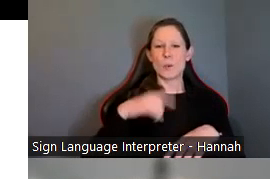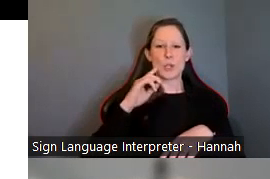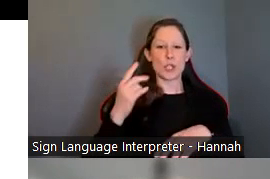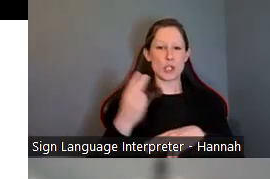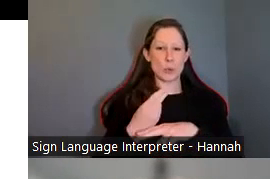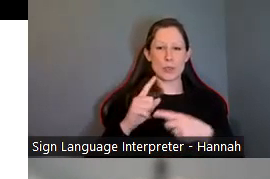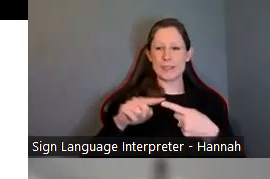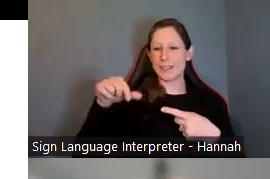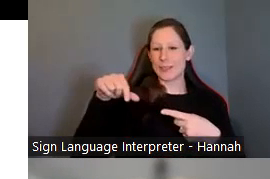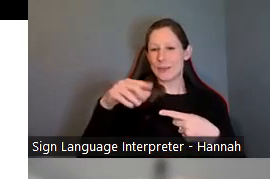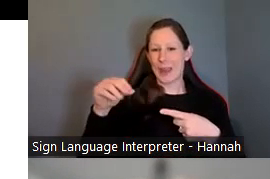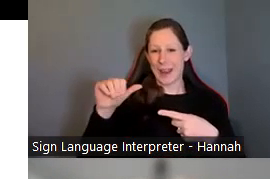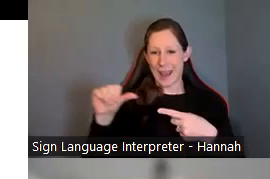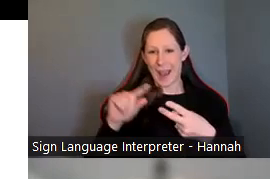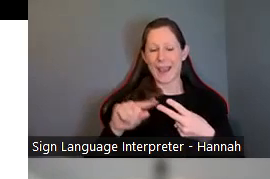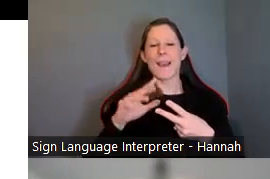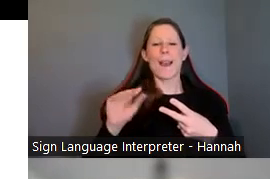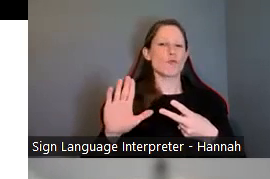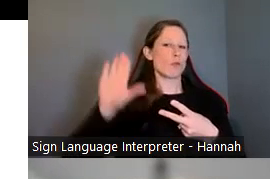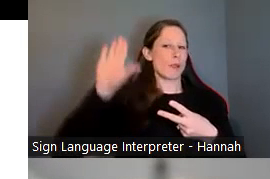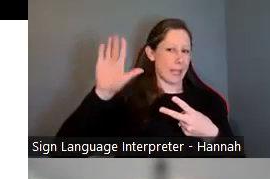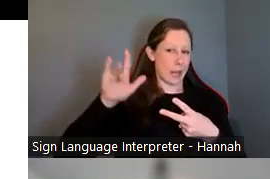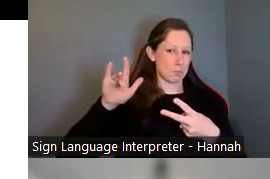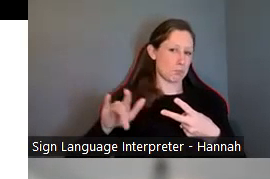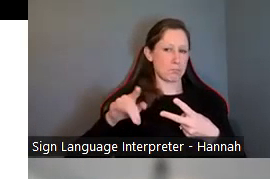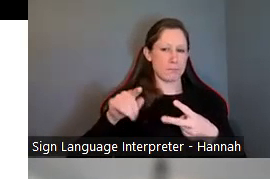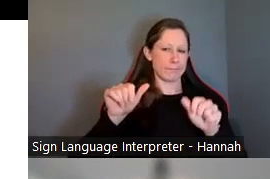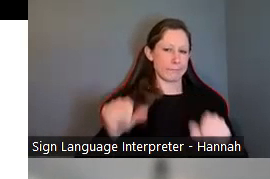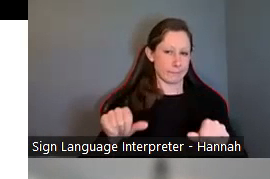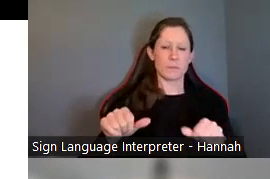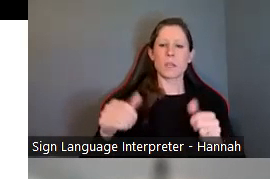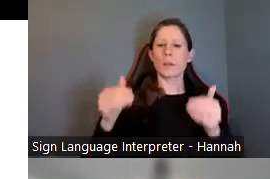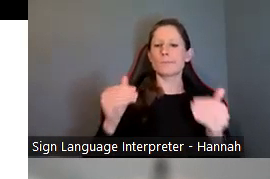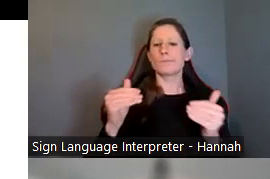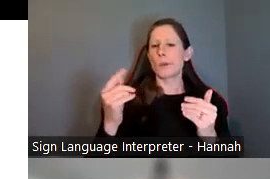Feel free to go ahead and drop your questions into the Q&A box as we go.